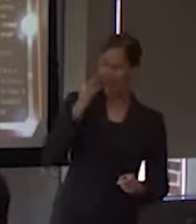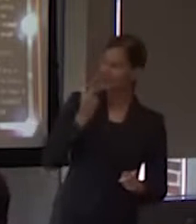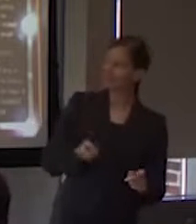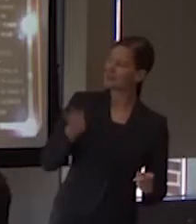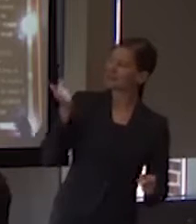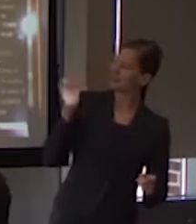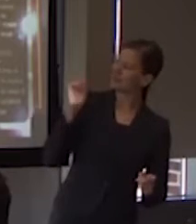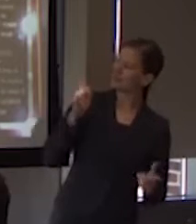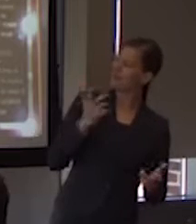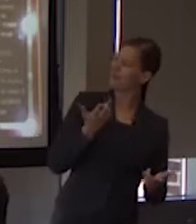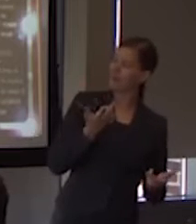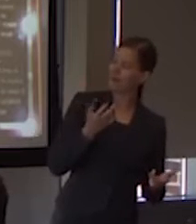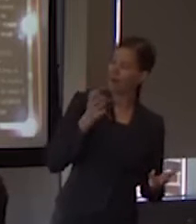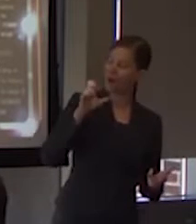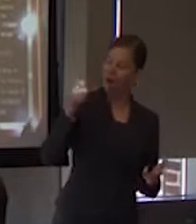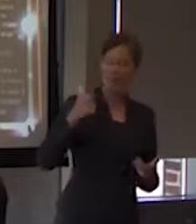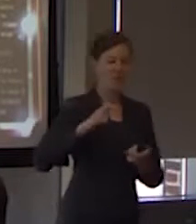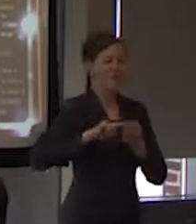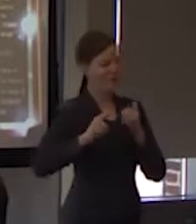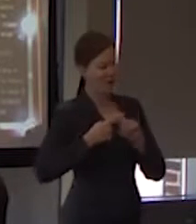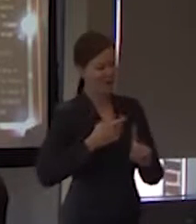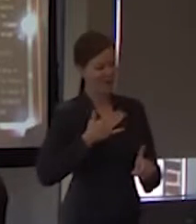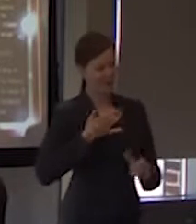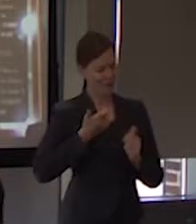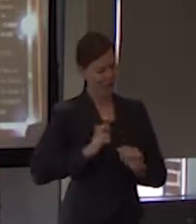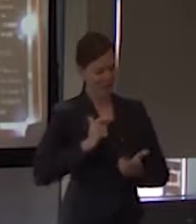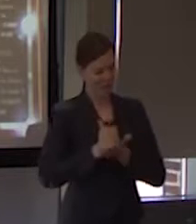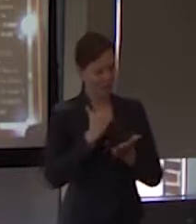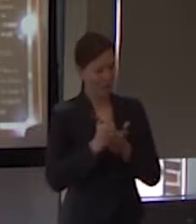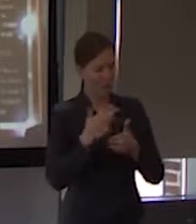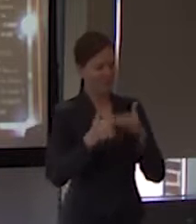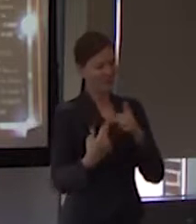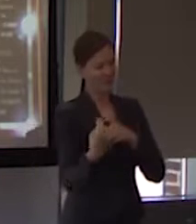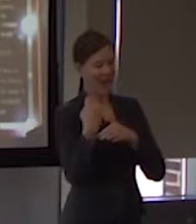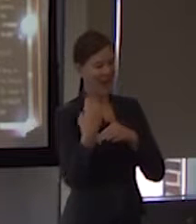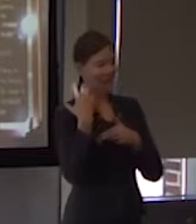the fact that another one of my friends, attempted to help me do my slides last night.